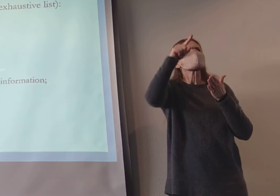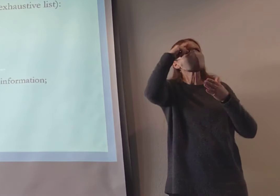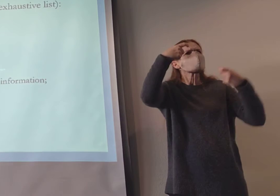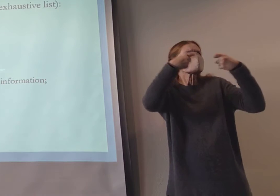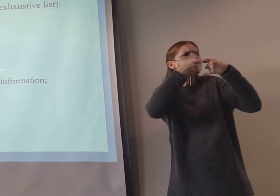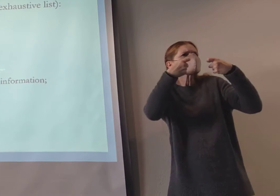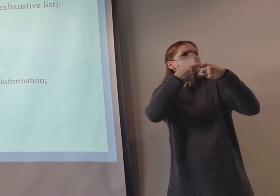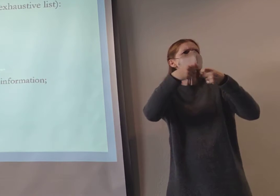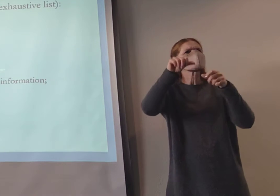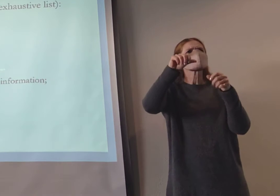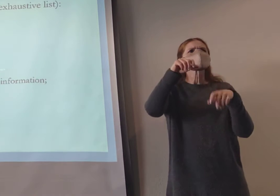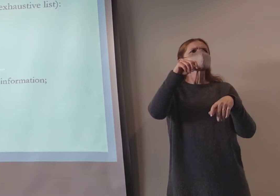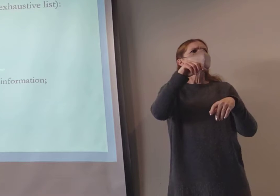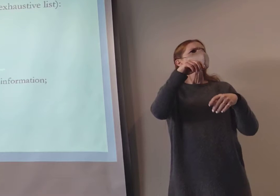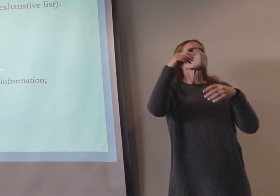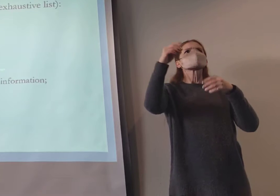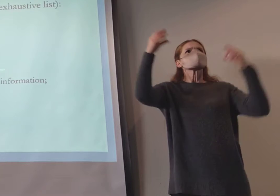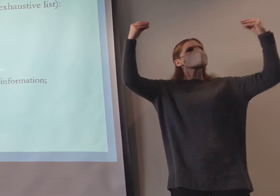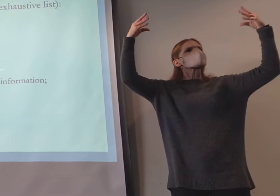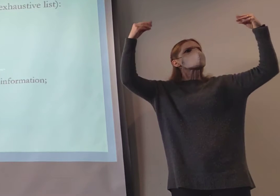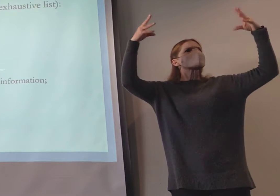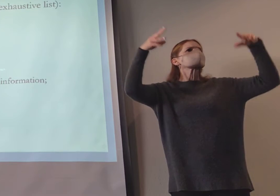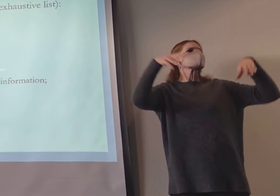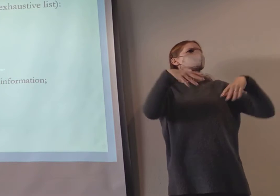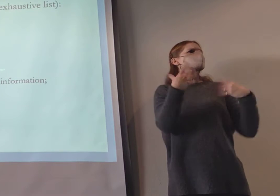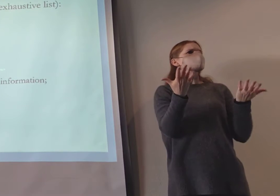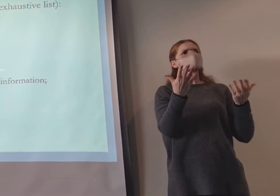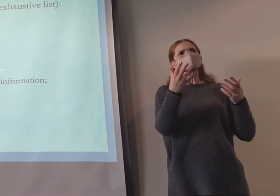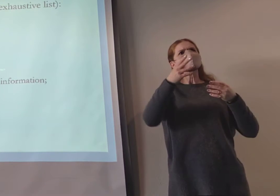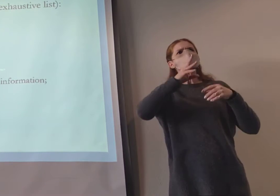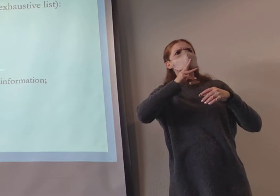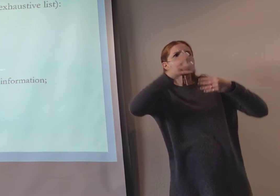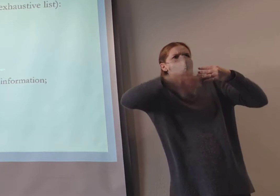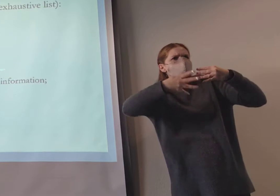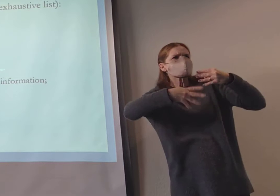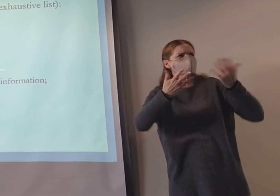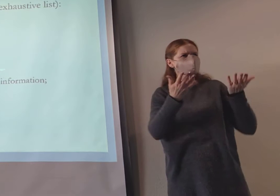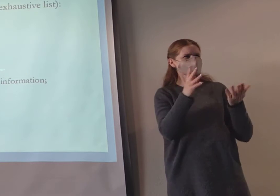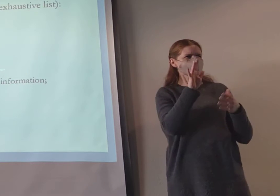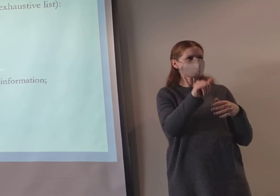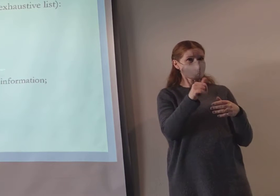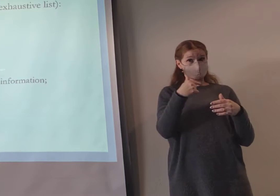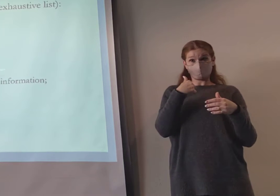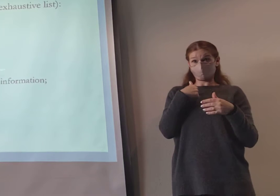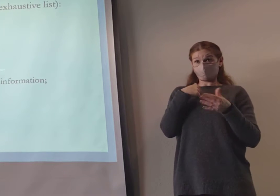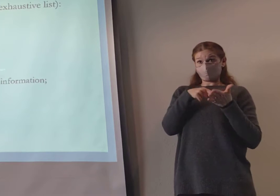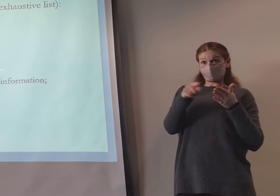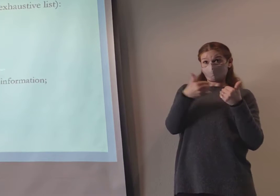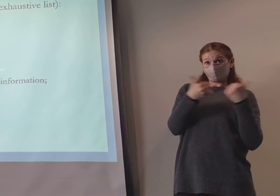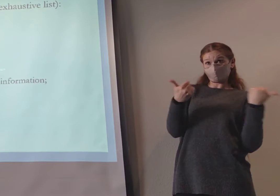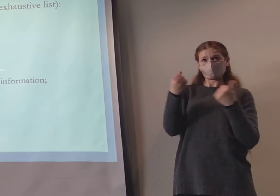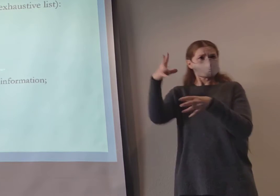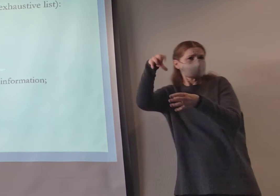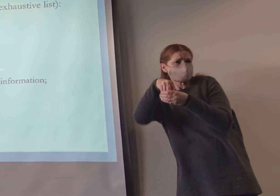You also can ask who can accept notices and other information for the landlord.